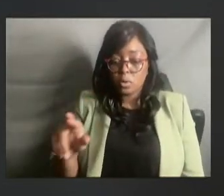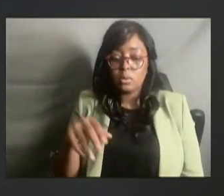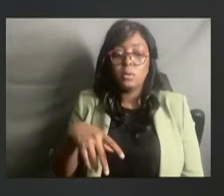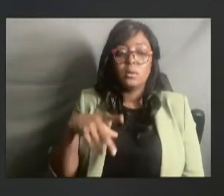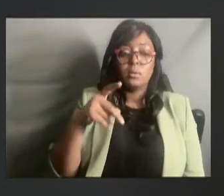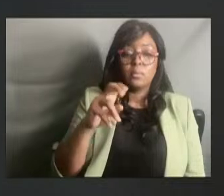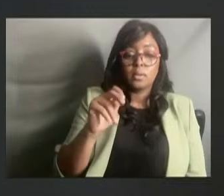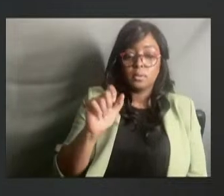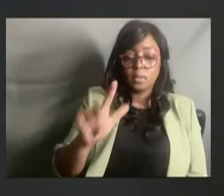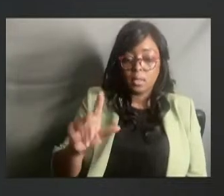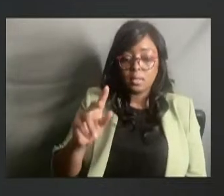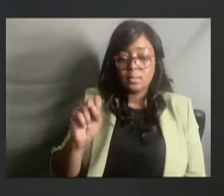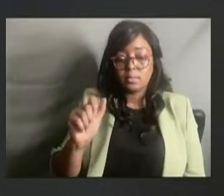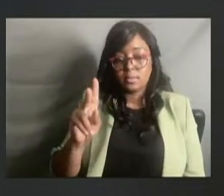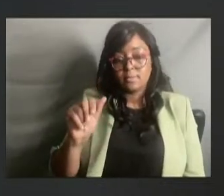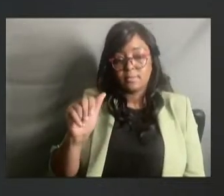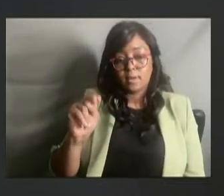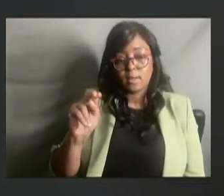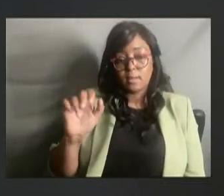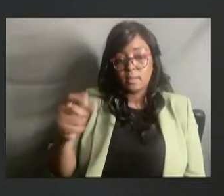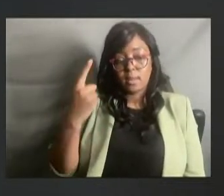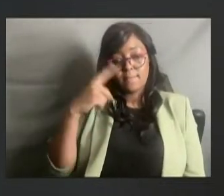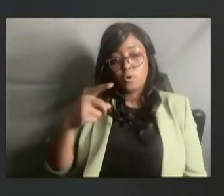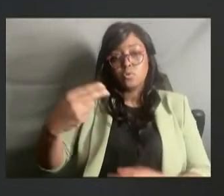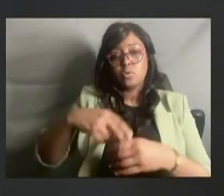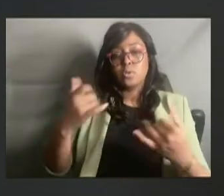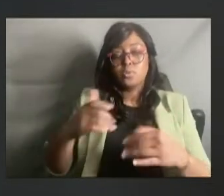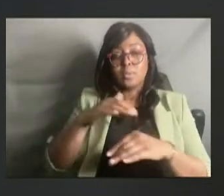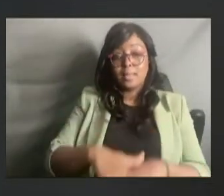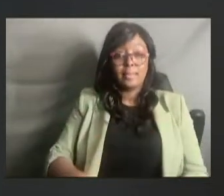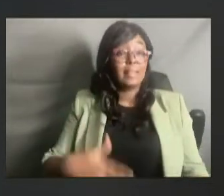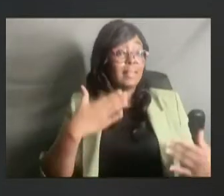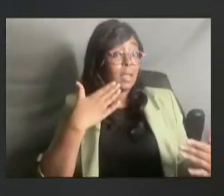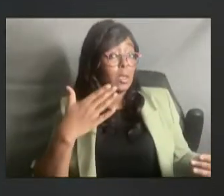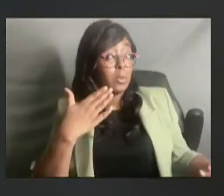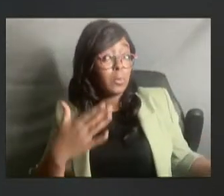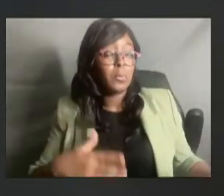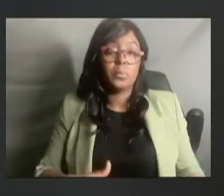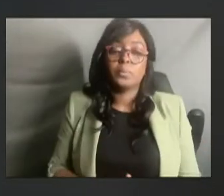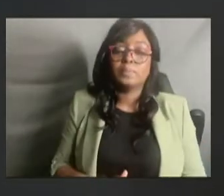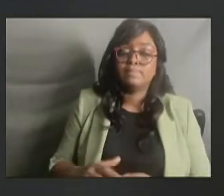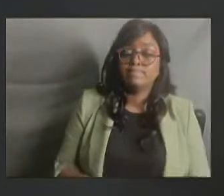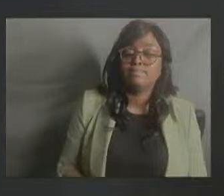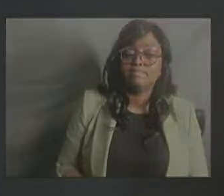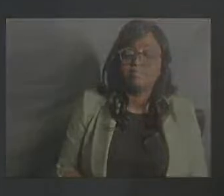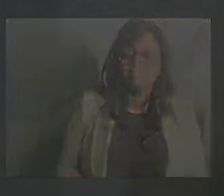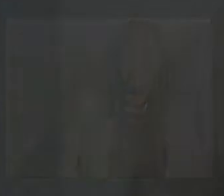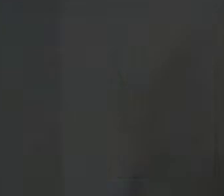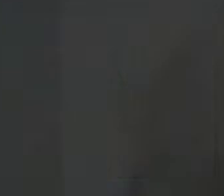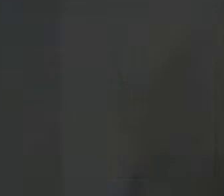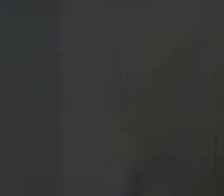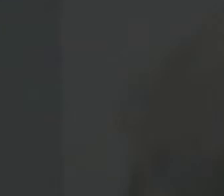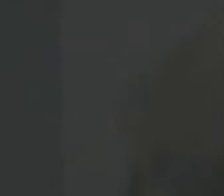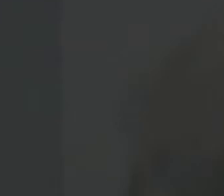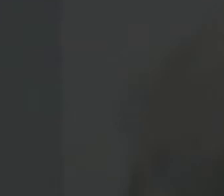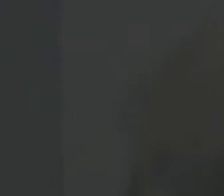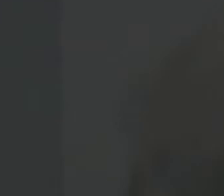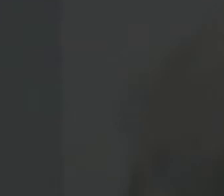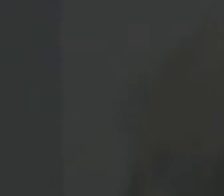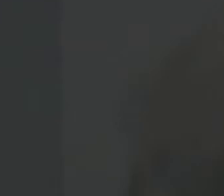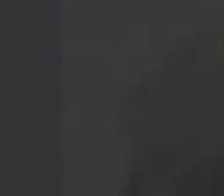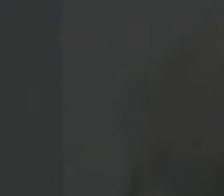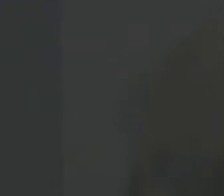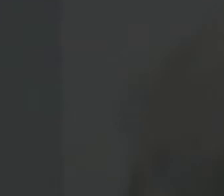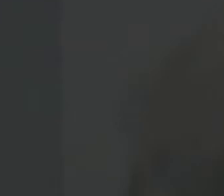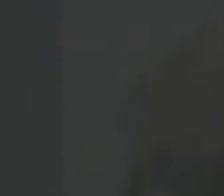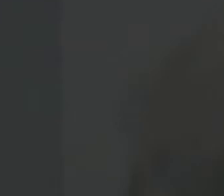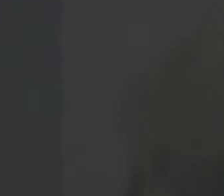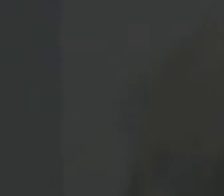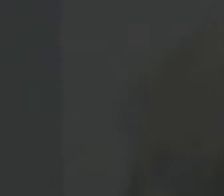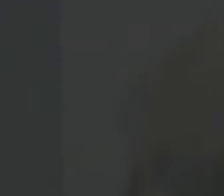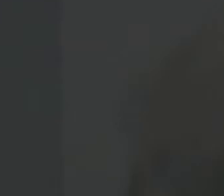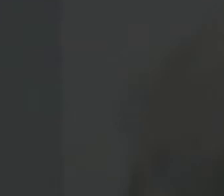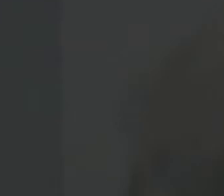Stewart Parnell, Savannah, for